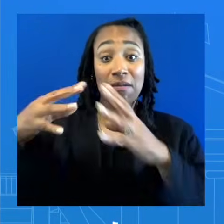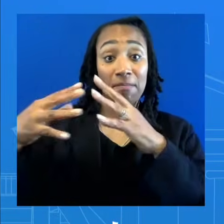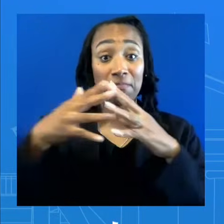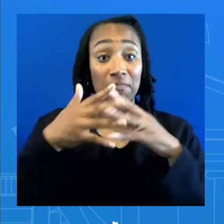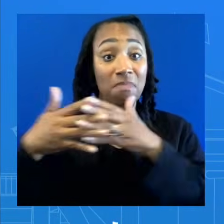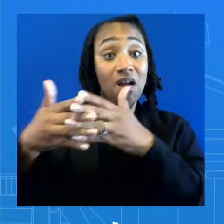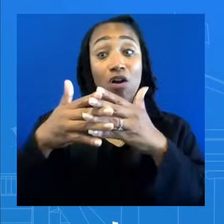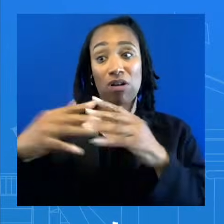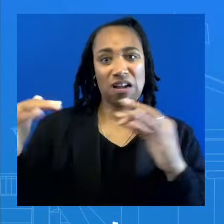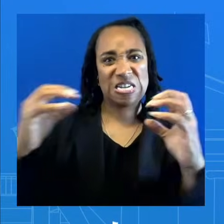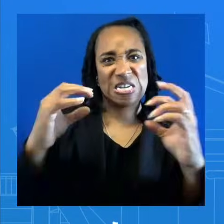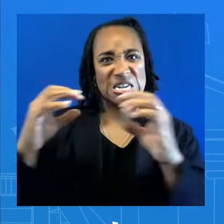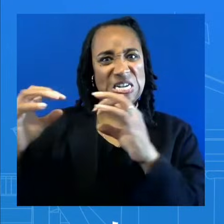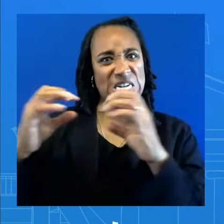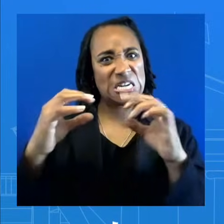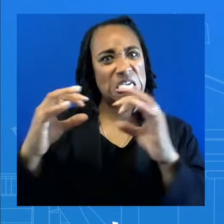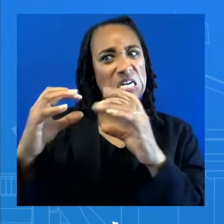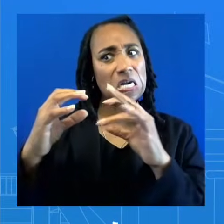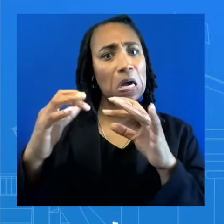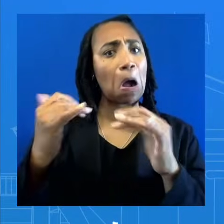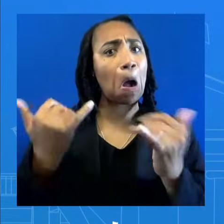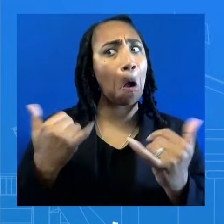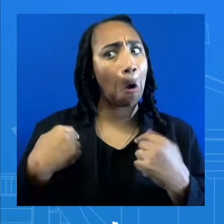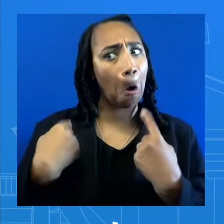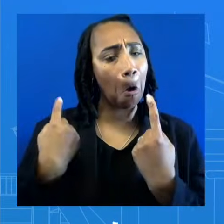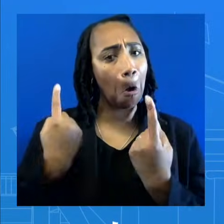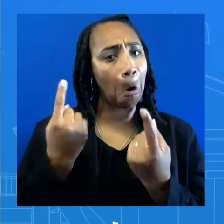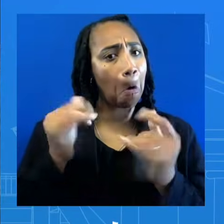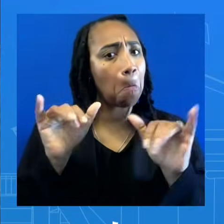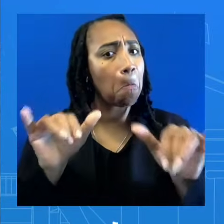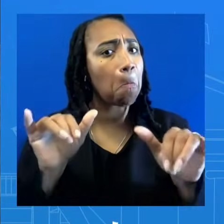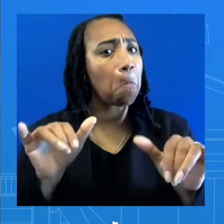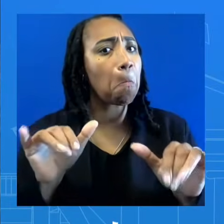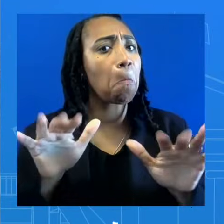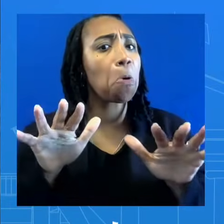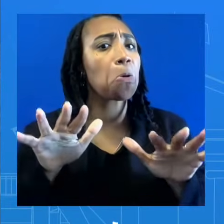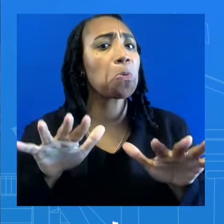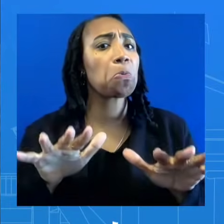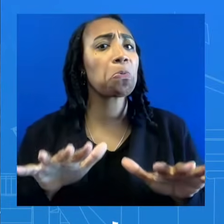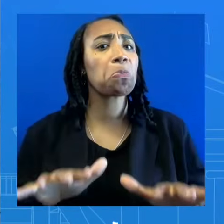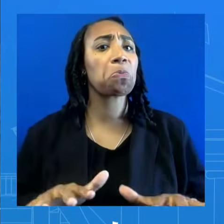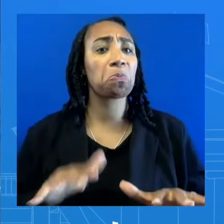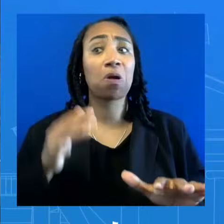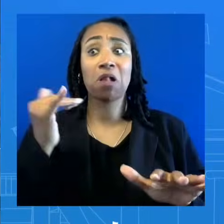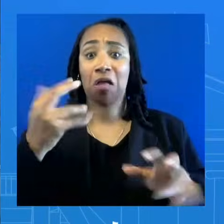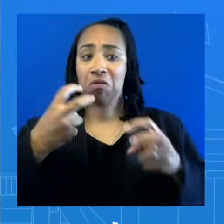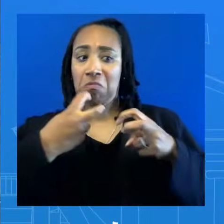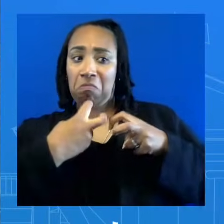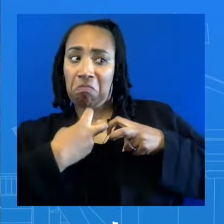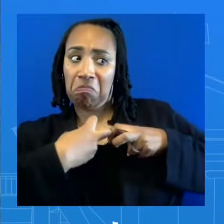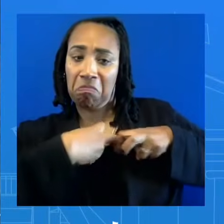But we're working hard on this relationship, and we'll do that right to the end. The Press: Did President Biden invite any foreign leaders to his inauguration in 2021?